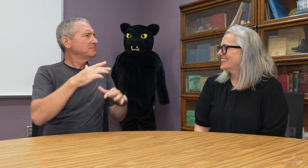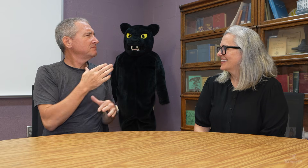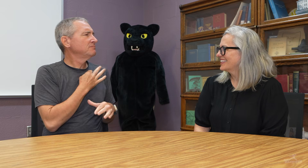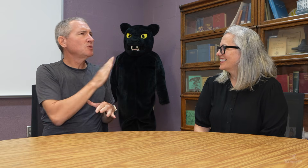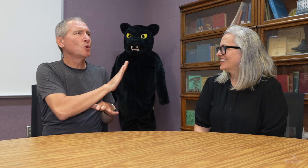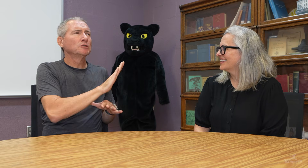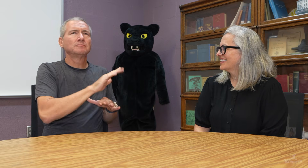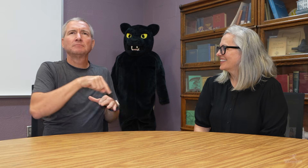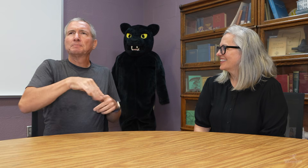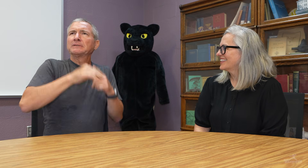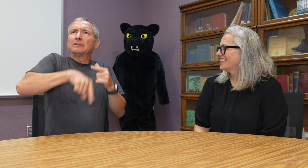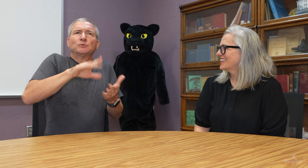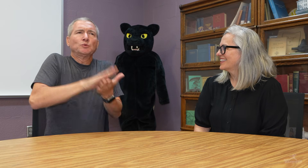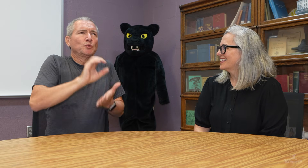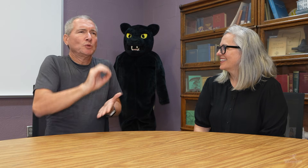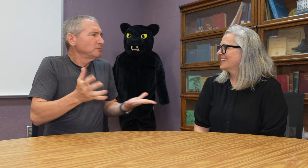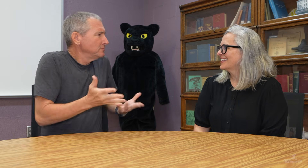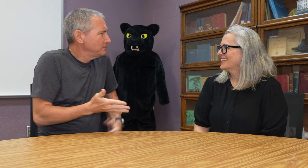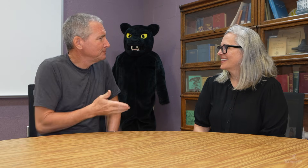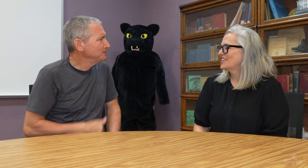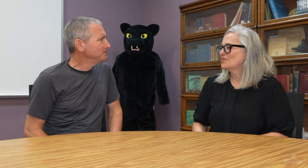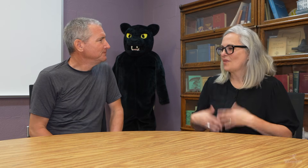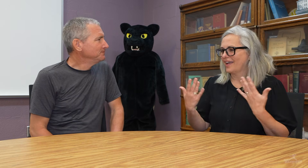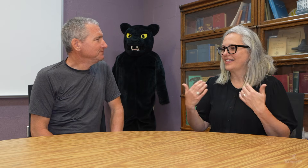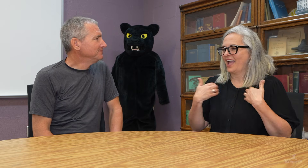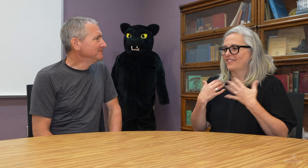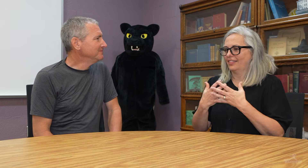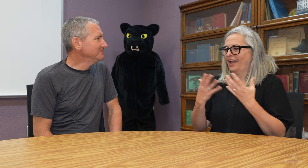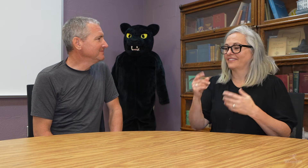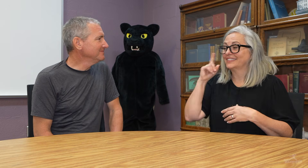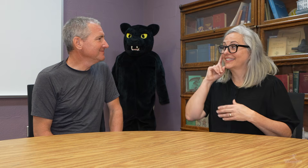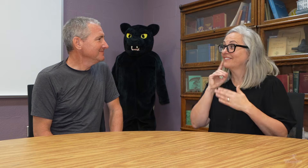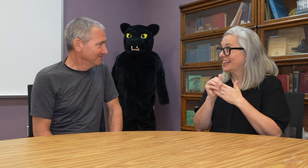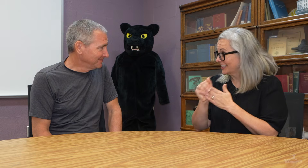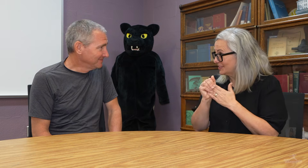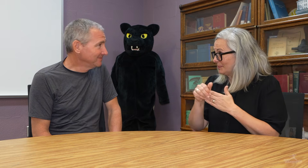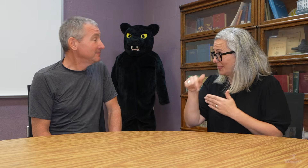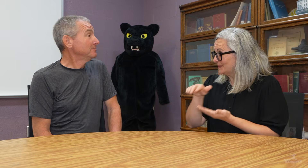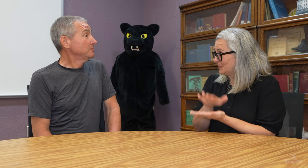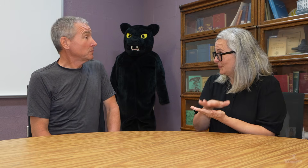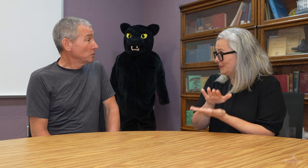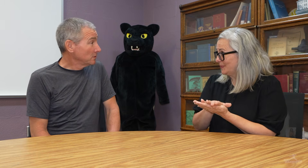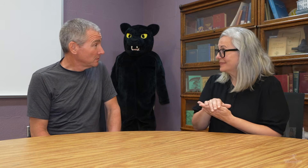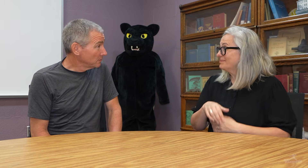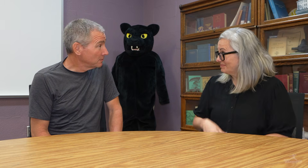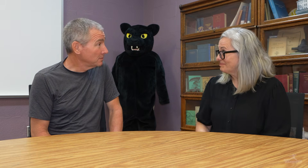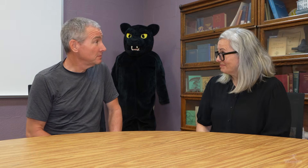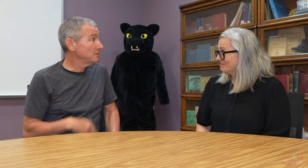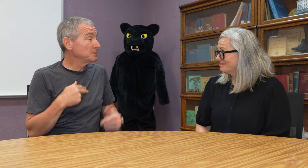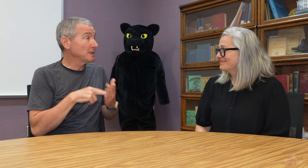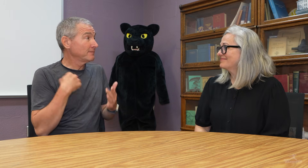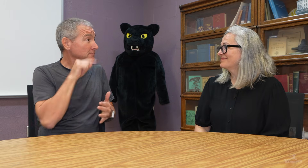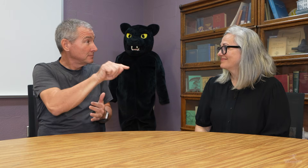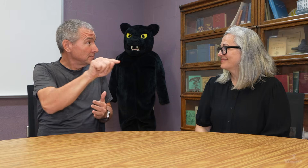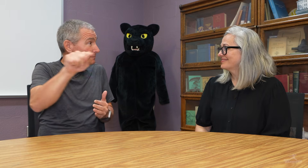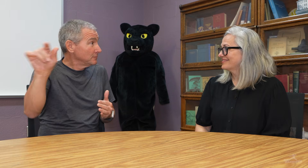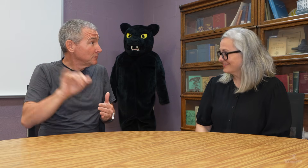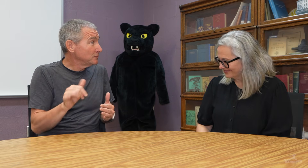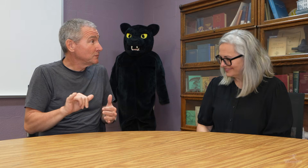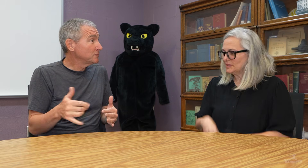I want to know—what do you think is special about this school? I have a lot, but I’d say the deaf leadership here. You mean there are more deaf leaders at this school?